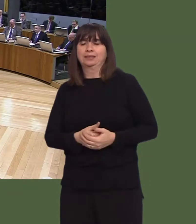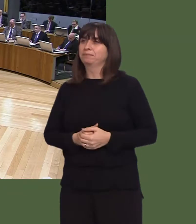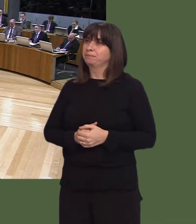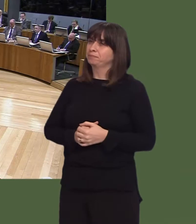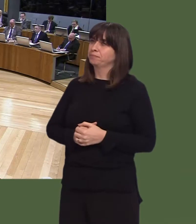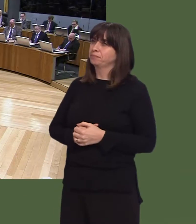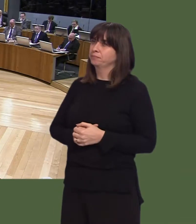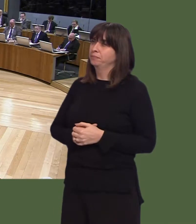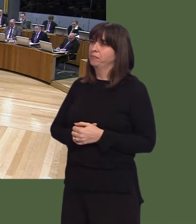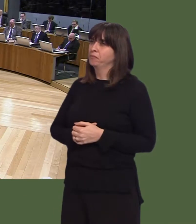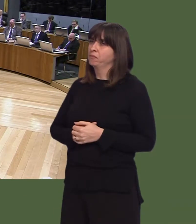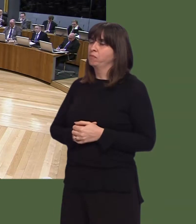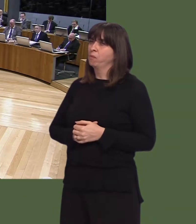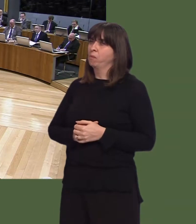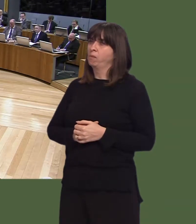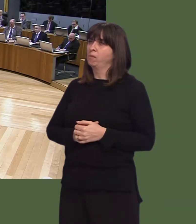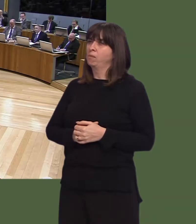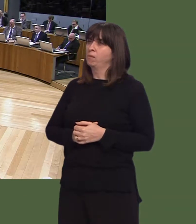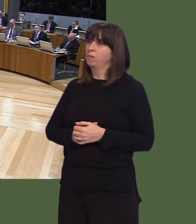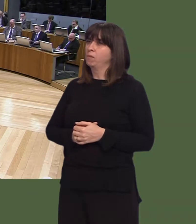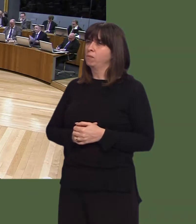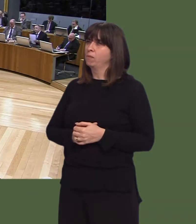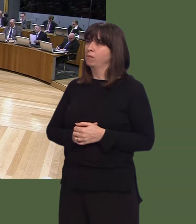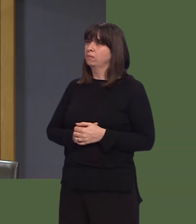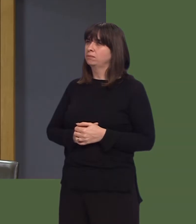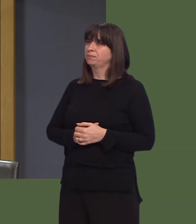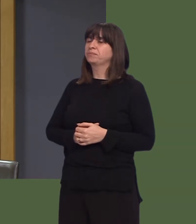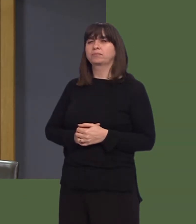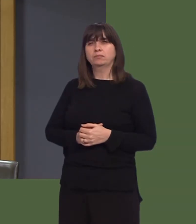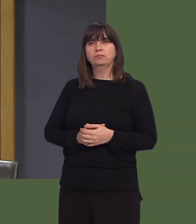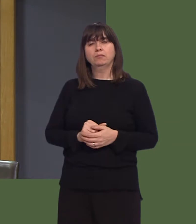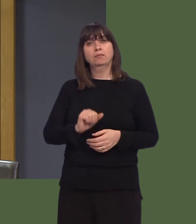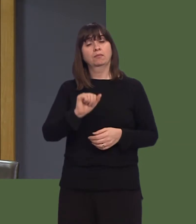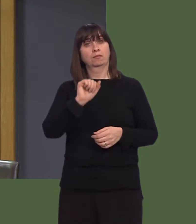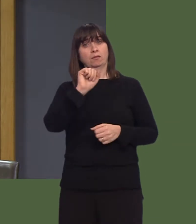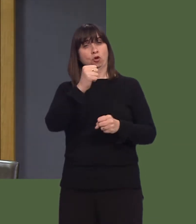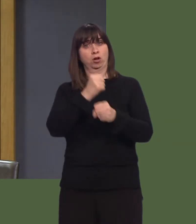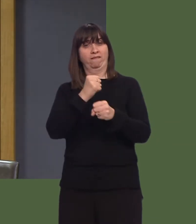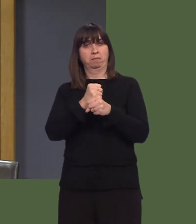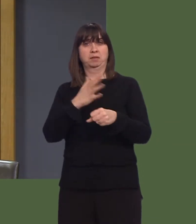Llyr Gruffydd AM: Your Government needs to be proactive in this area.